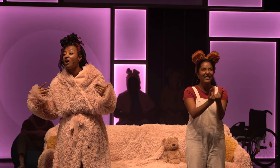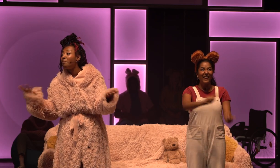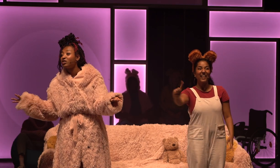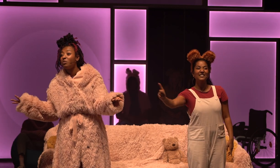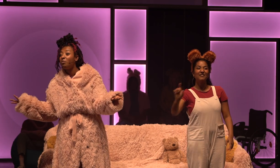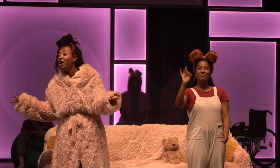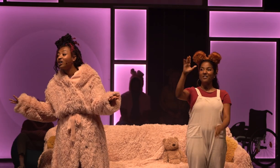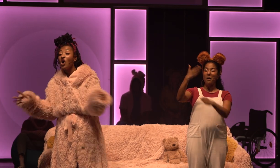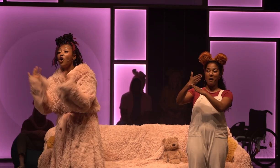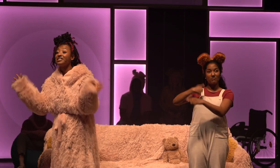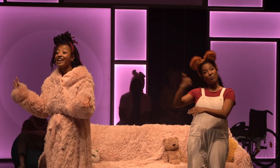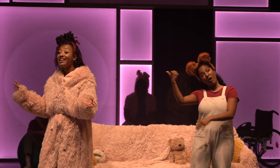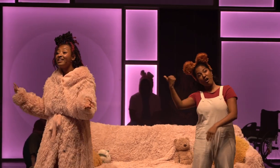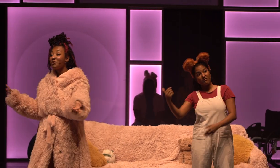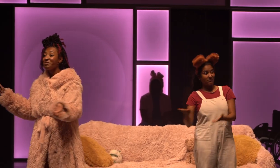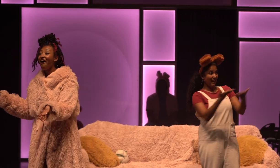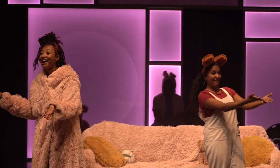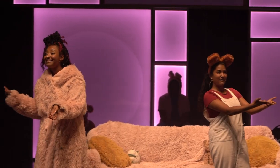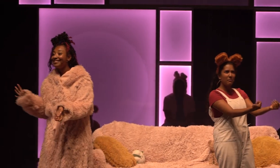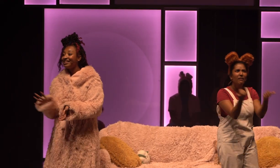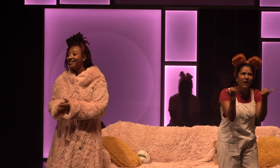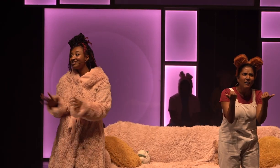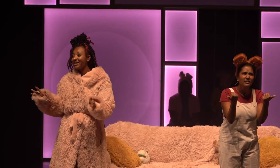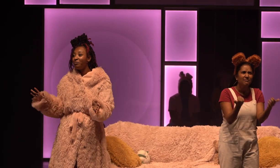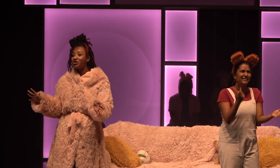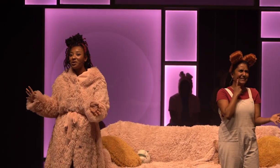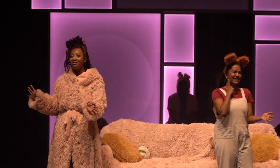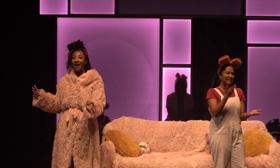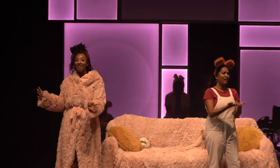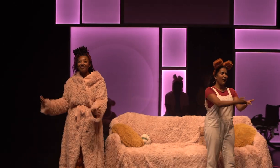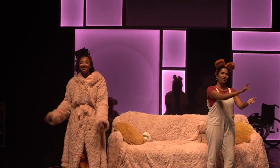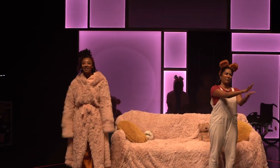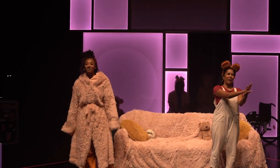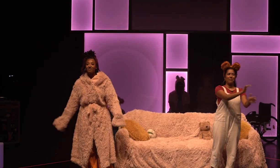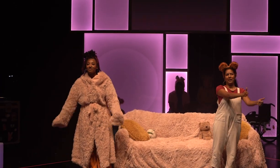the Starbucks where I work. Honestly, it'll be fine. It doesn't take much to win her